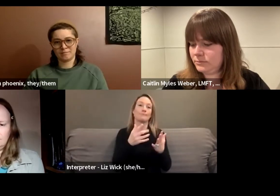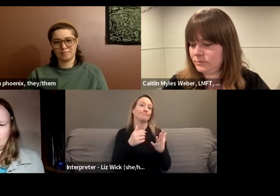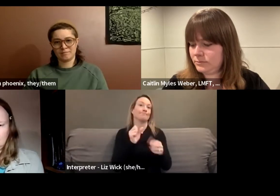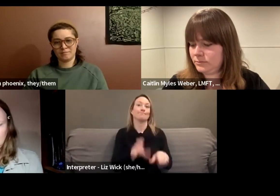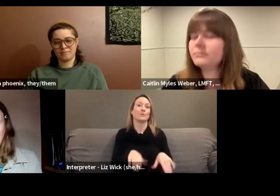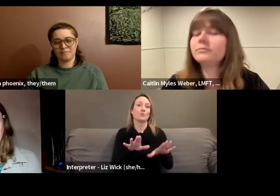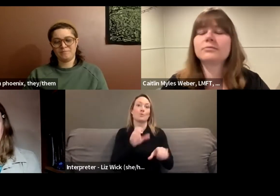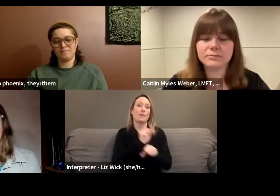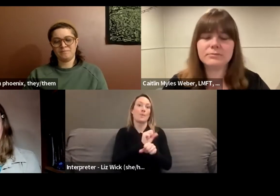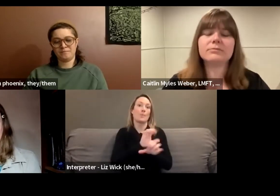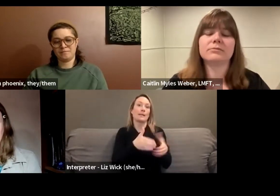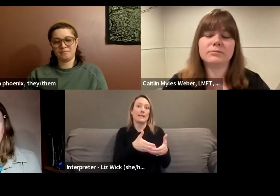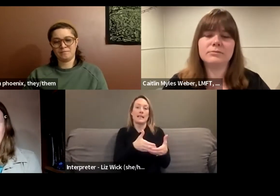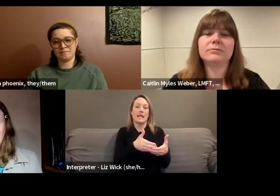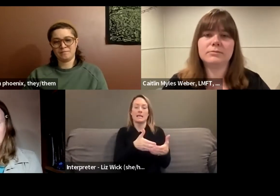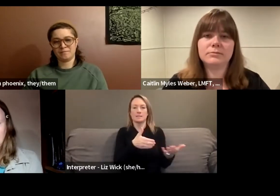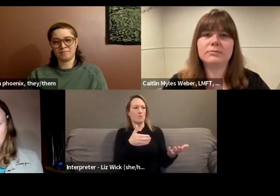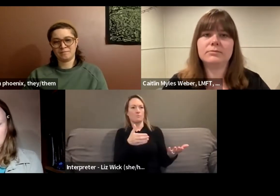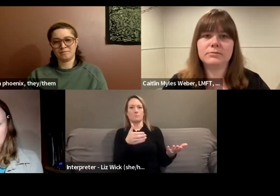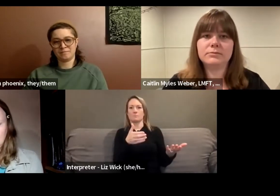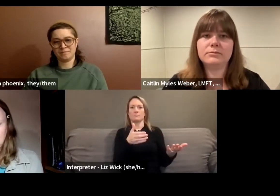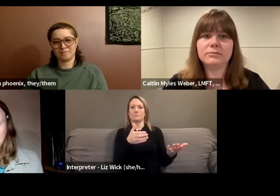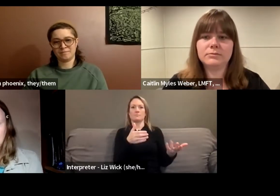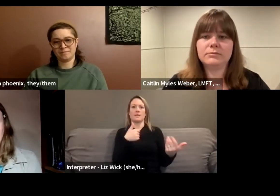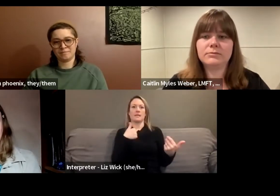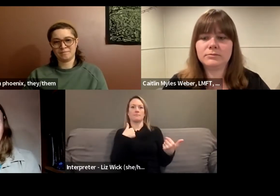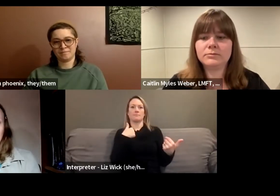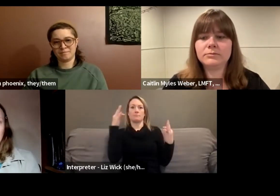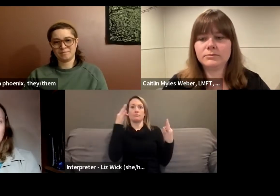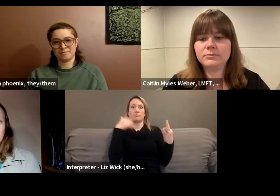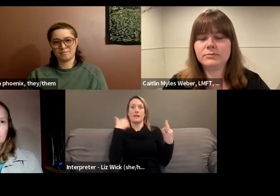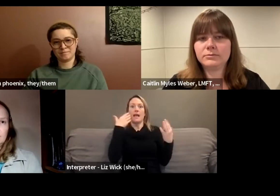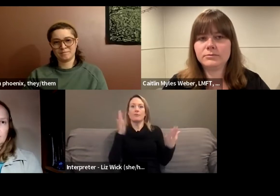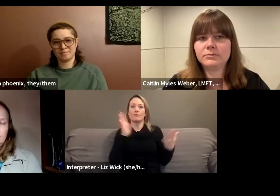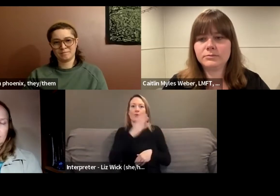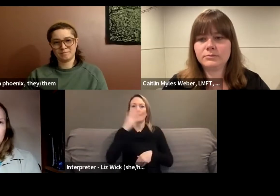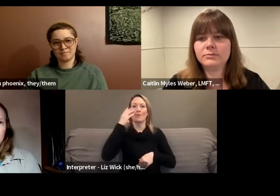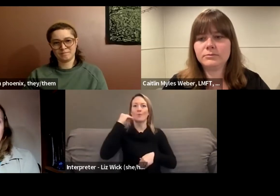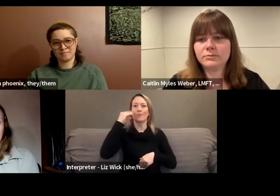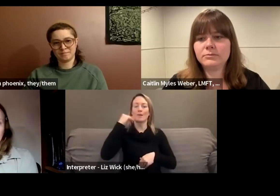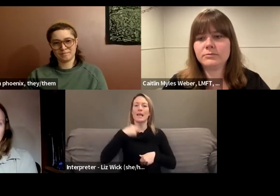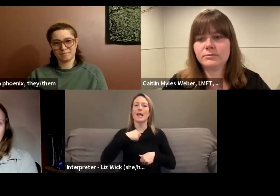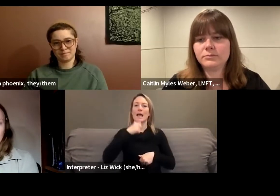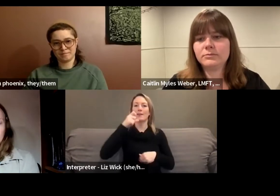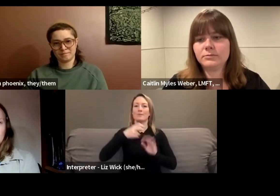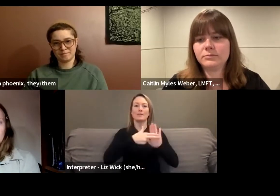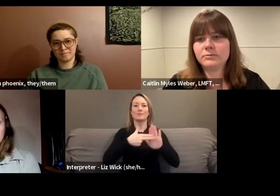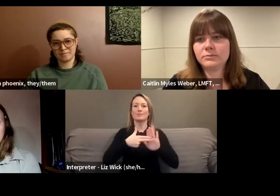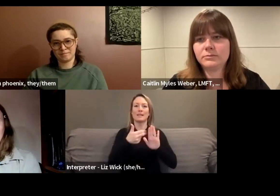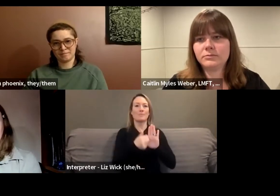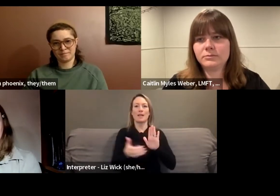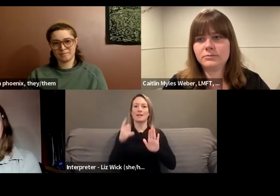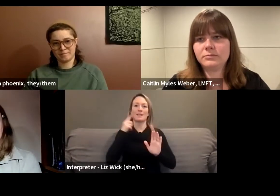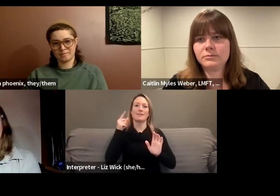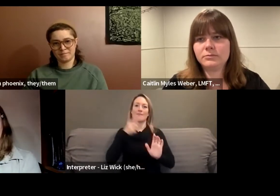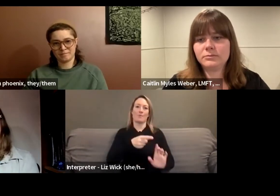Like I don't know and I don't need to label anything for somebody, right?